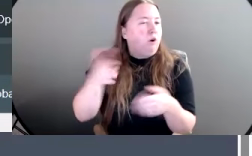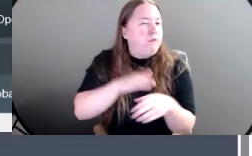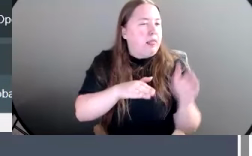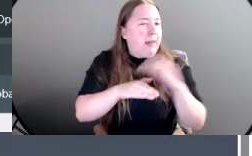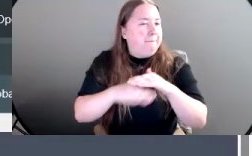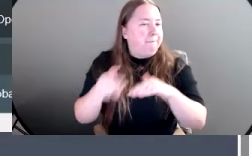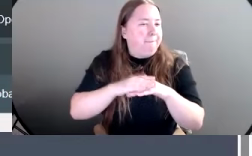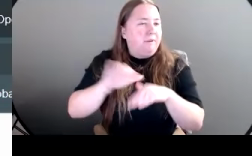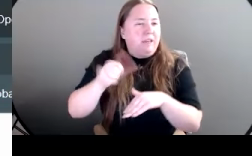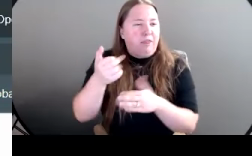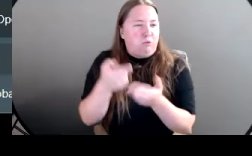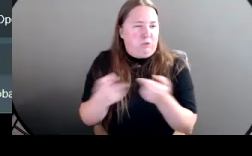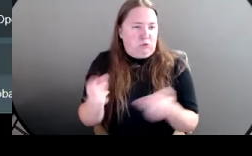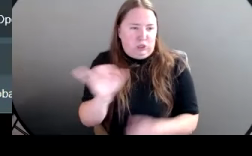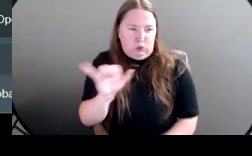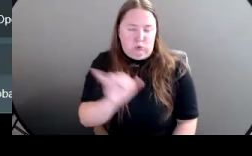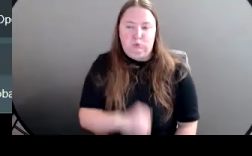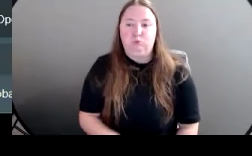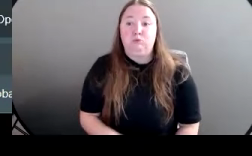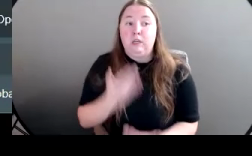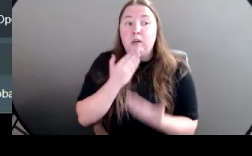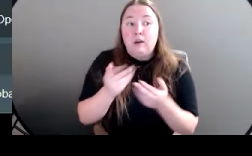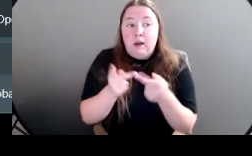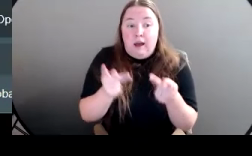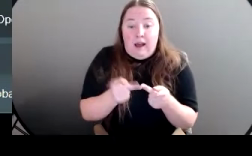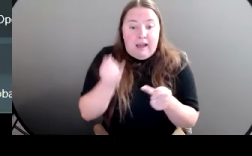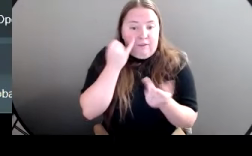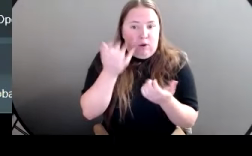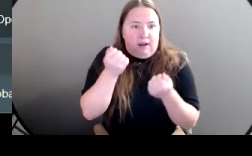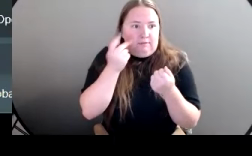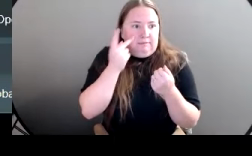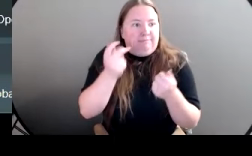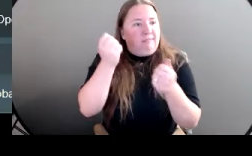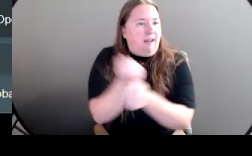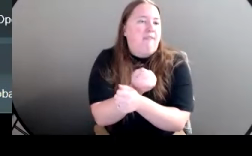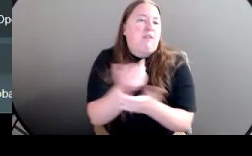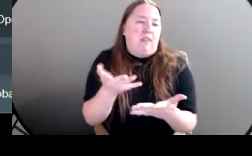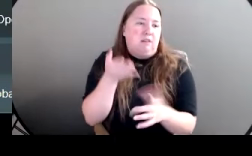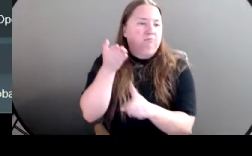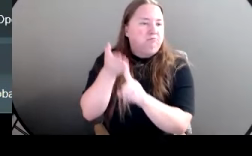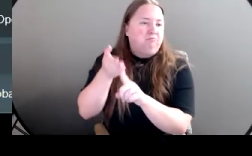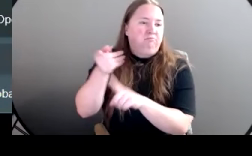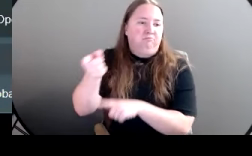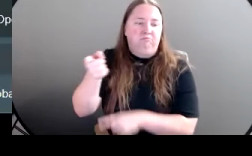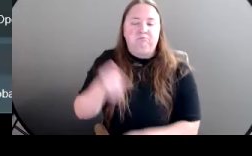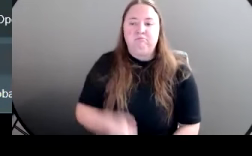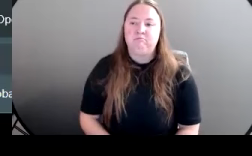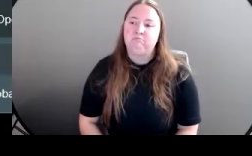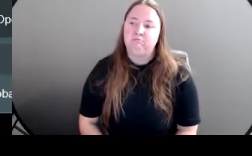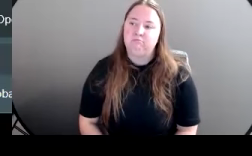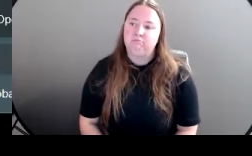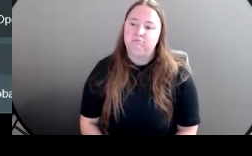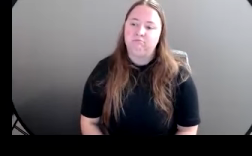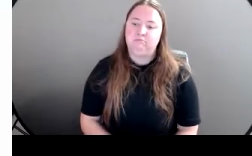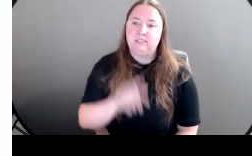But it's a good place. If you just want to see everything that's out there. Good place to go. Alrighty. LibreTexts.